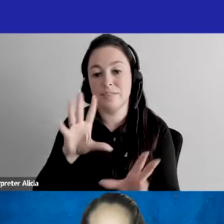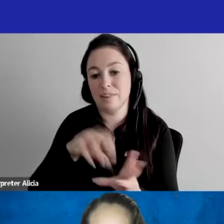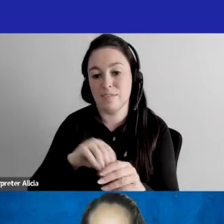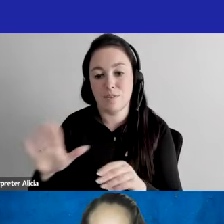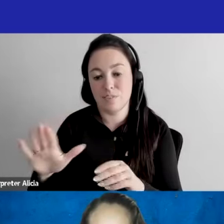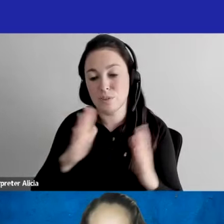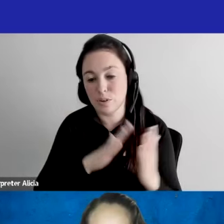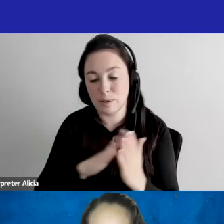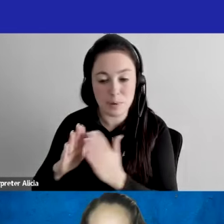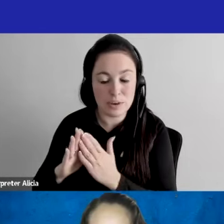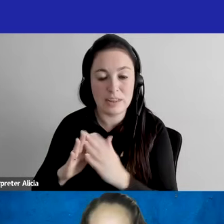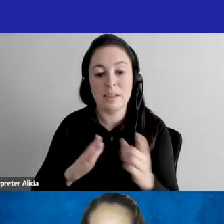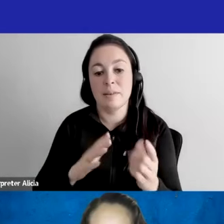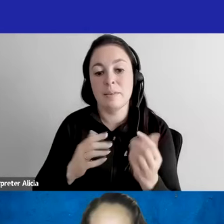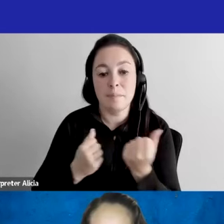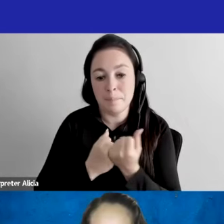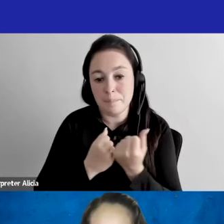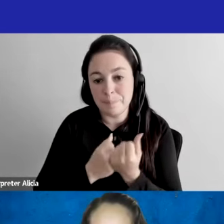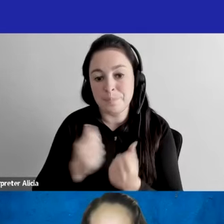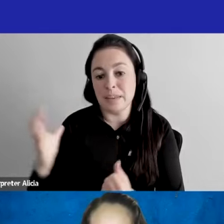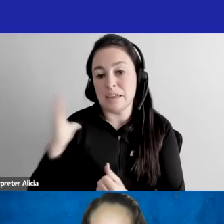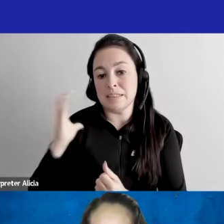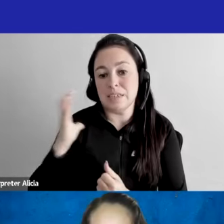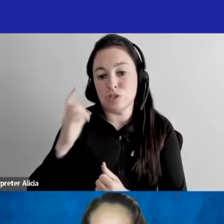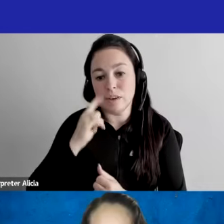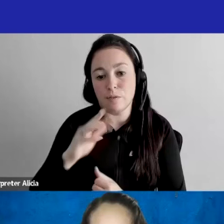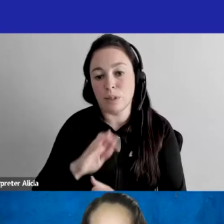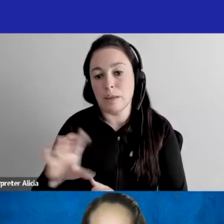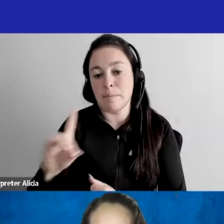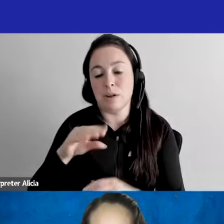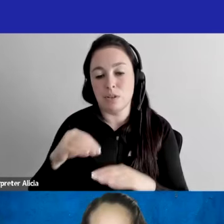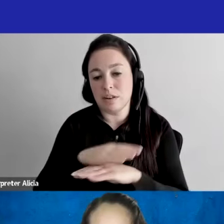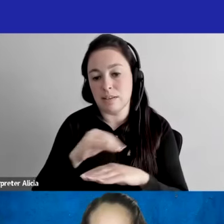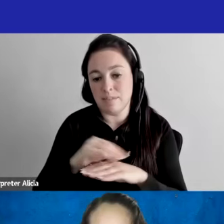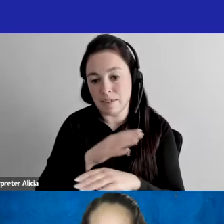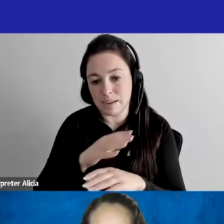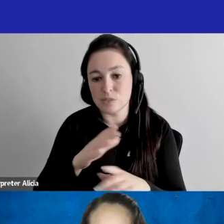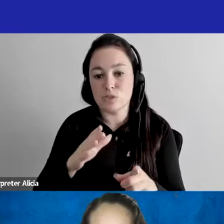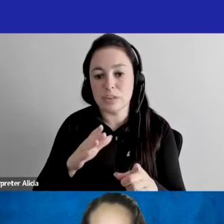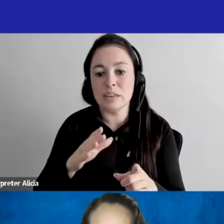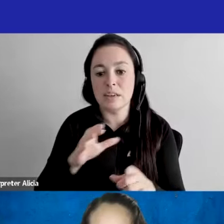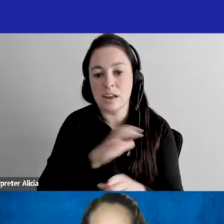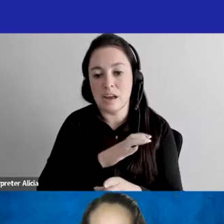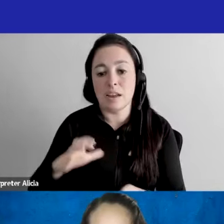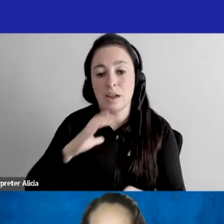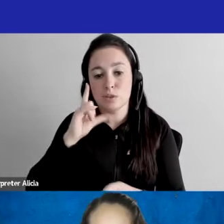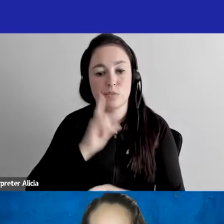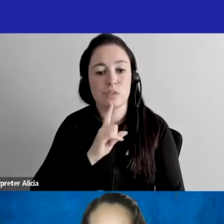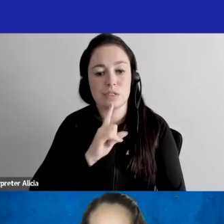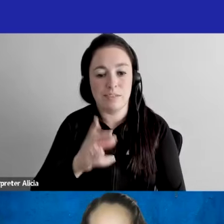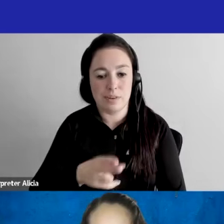She serves as the chair of the Maryland Advisory Council for the Deaf and Hard of Hearing under the